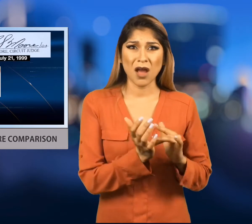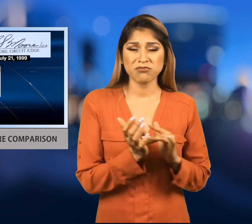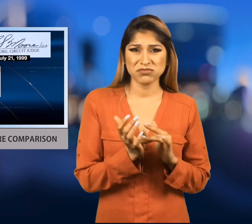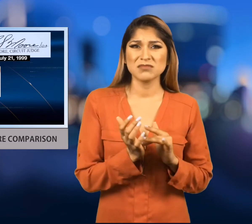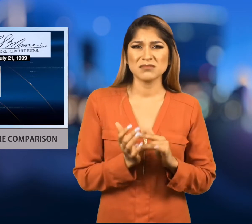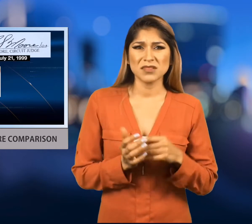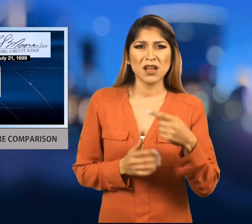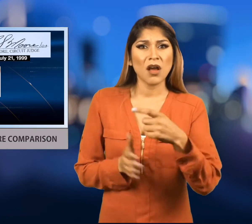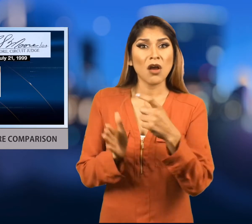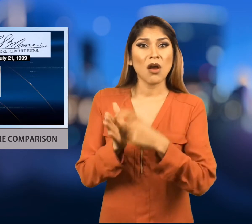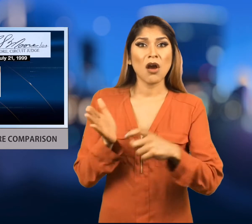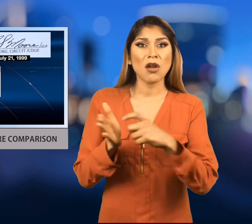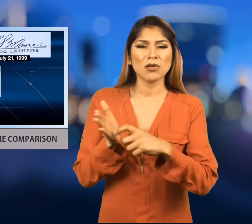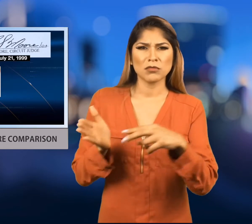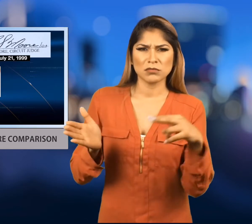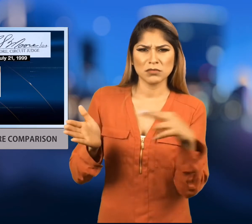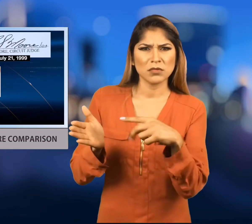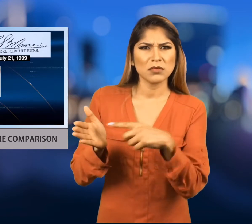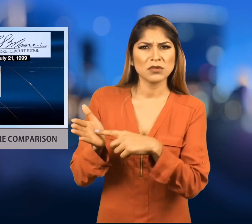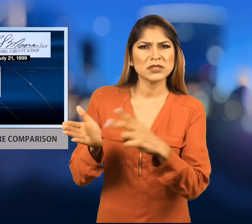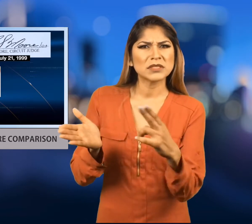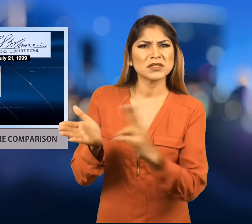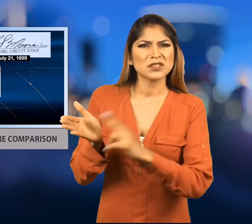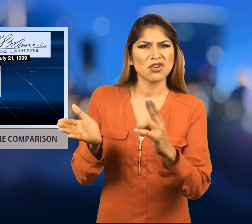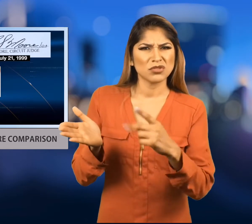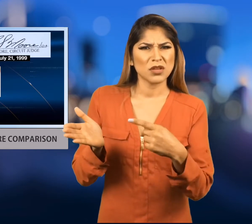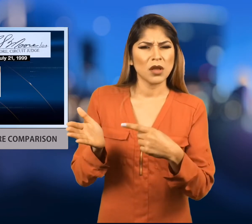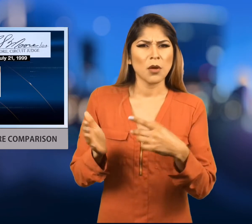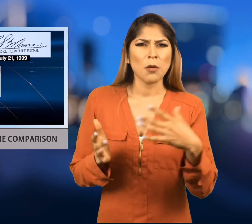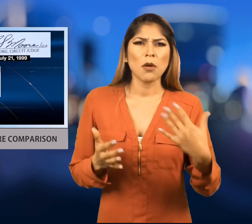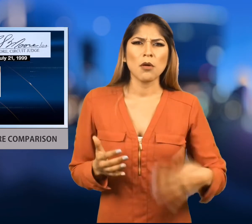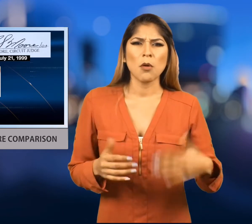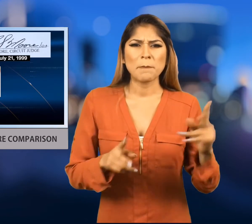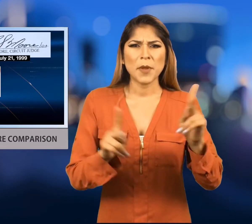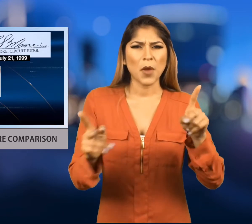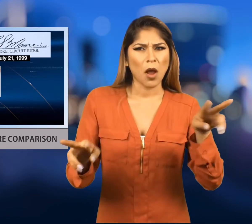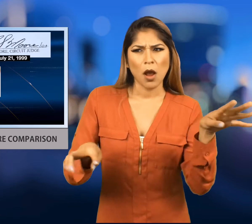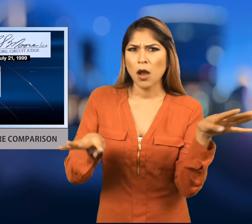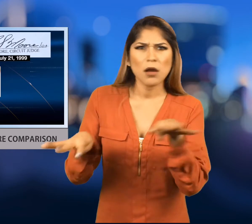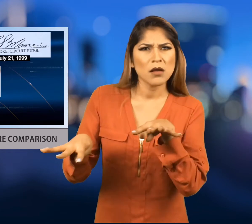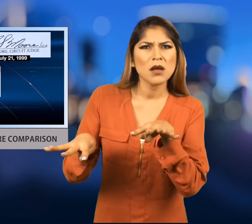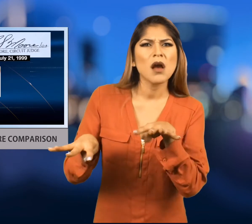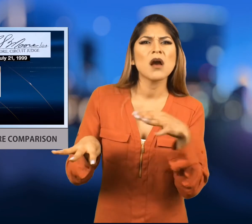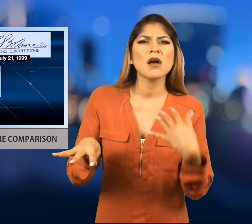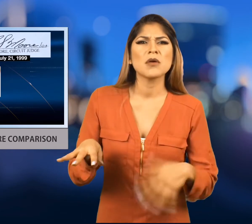attention in the Roy Moore sexual assault story.